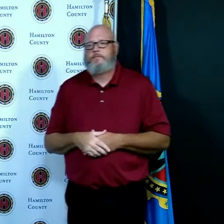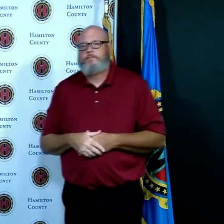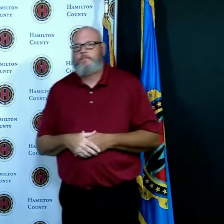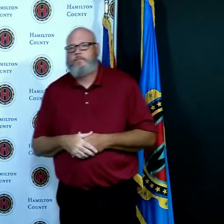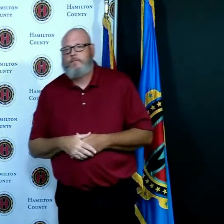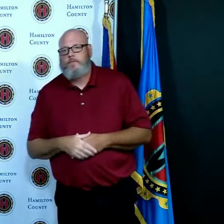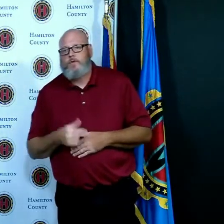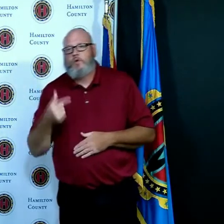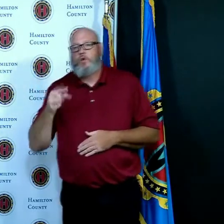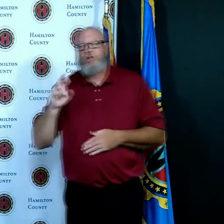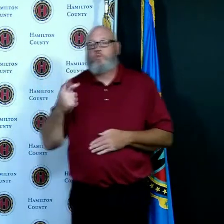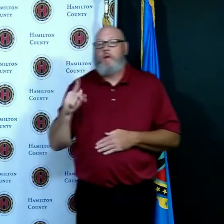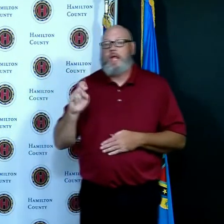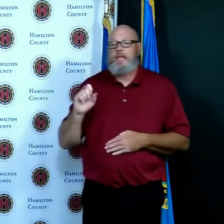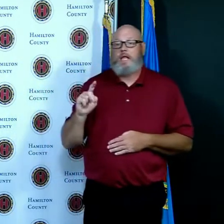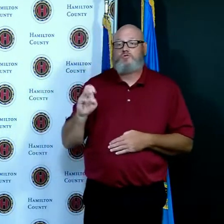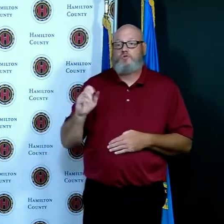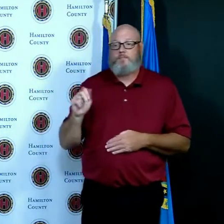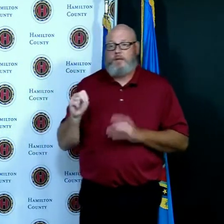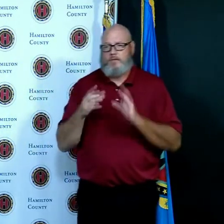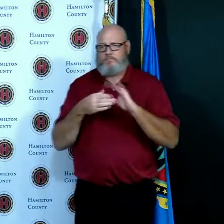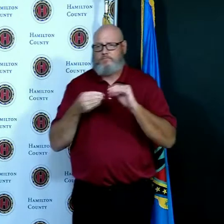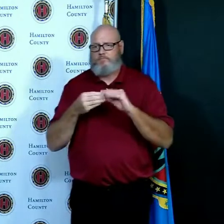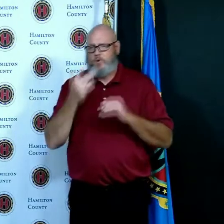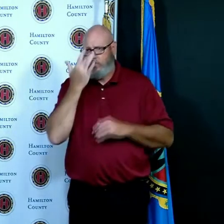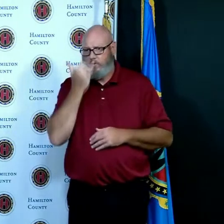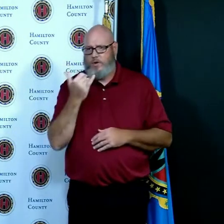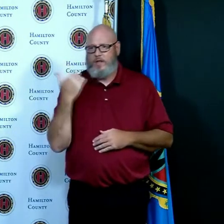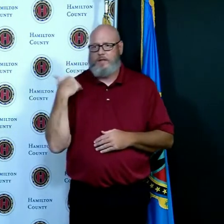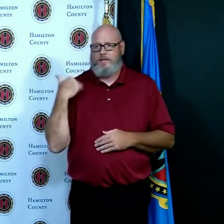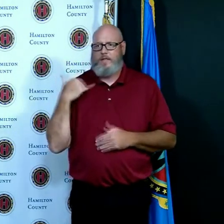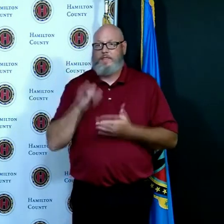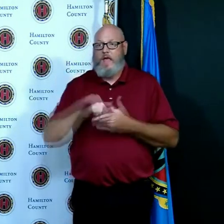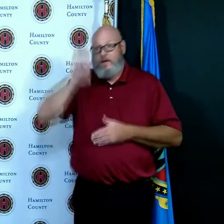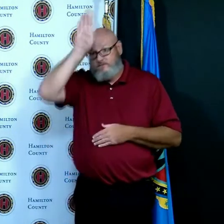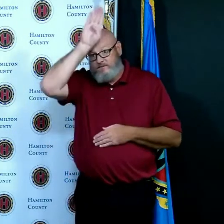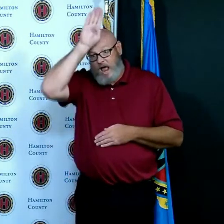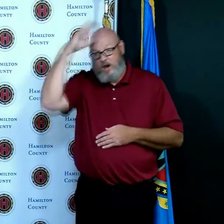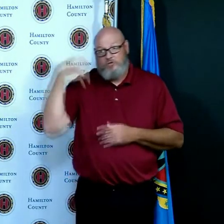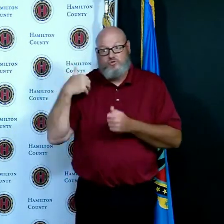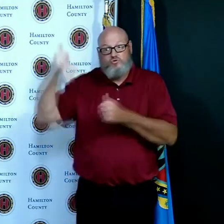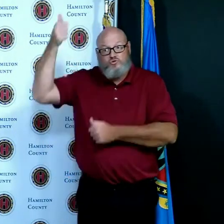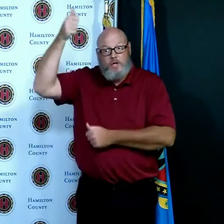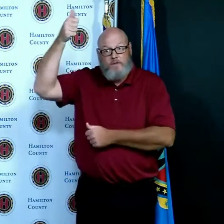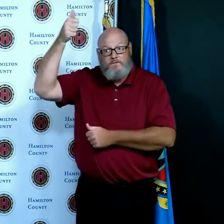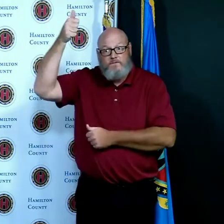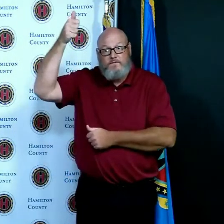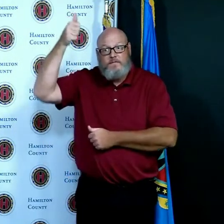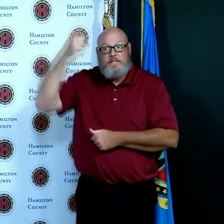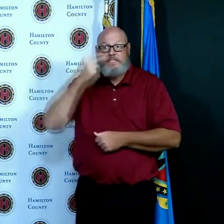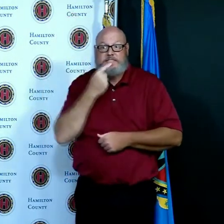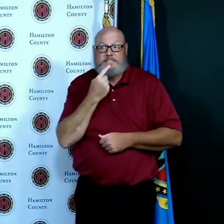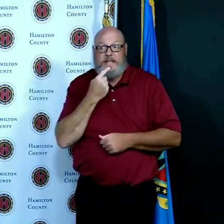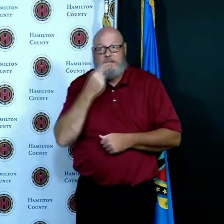one of the fire chiefs said can you come in and test the firefighters the first responders in that particular community